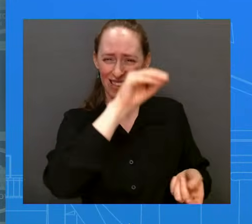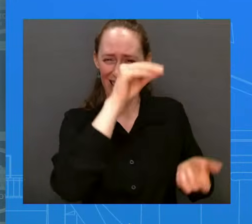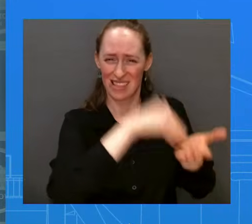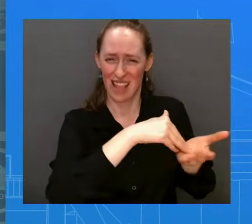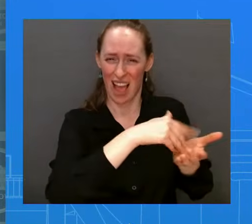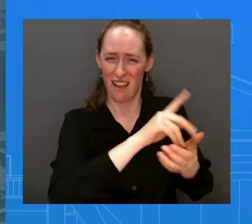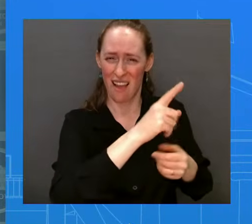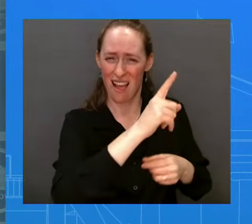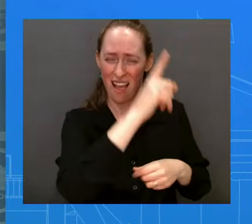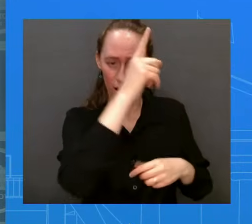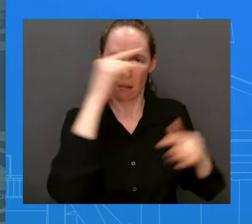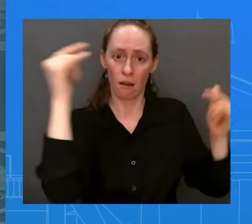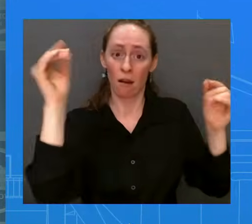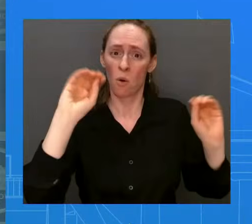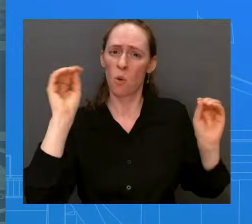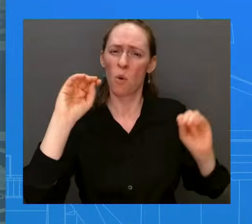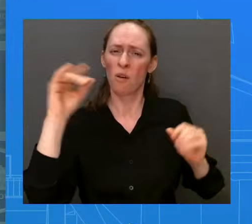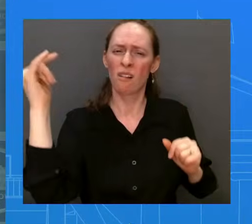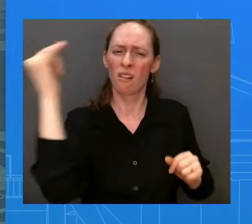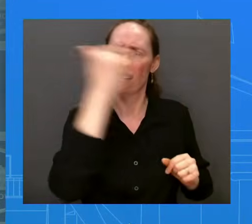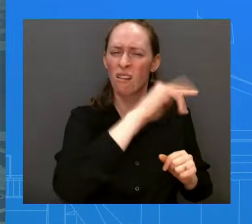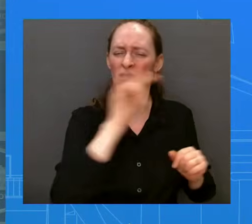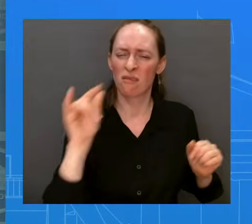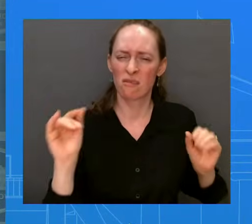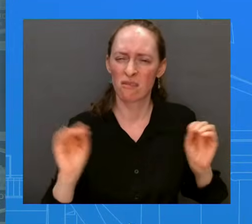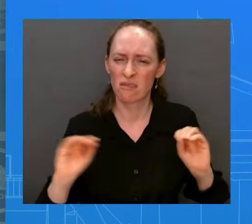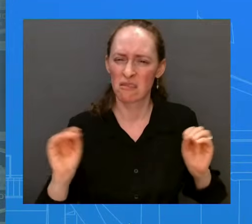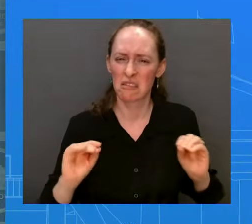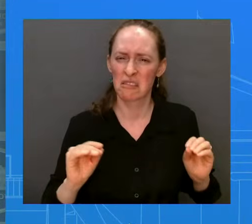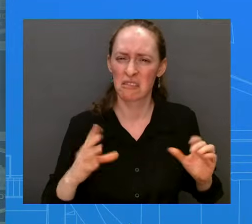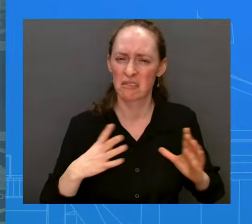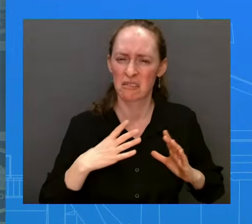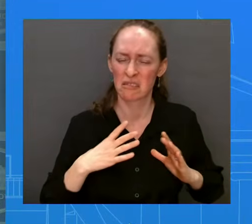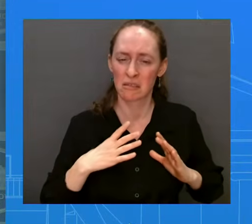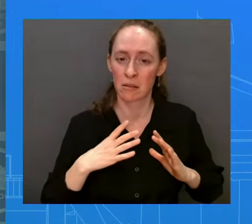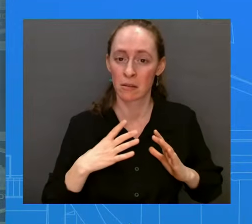These three were right on the border of it, so there was a legitimate concern there.